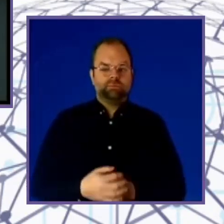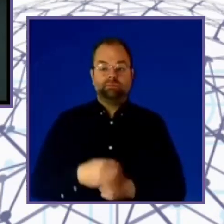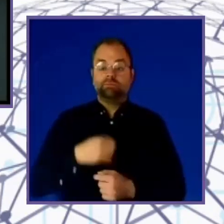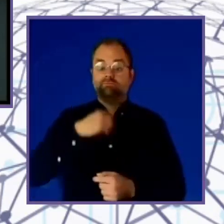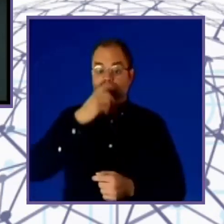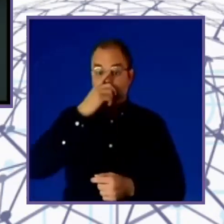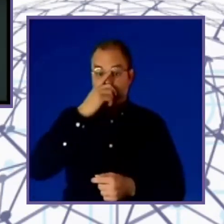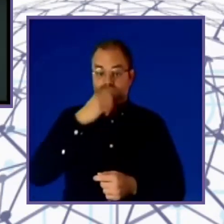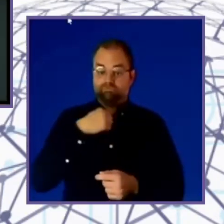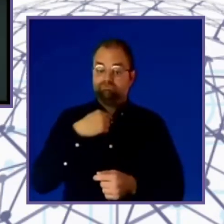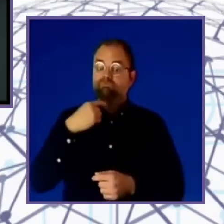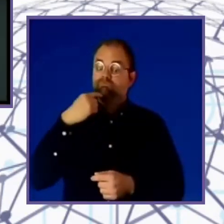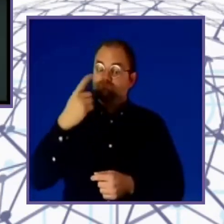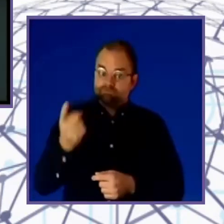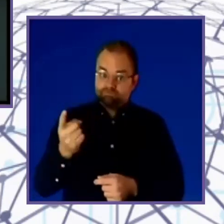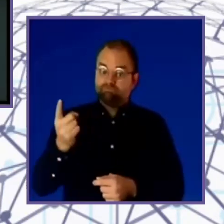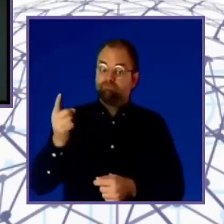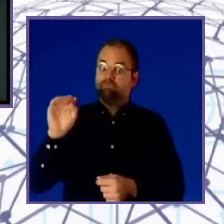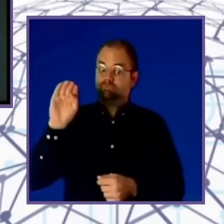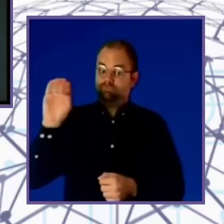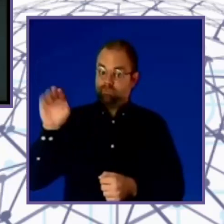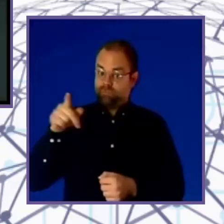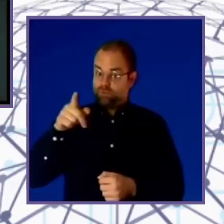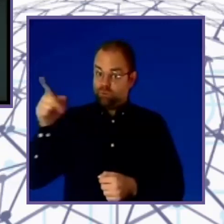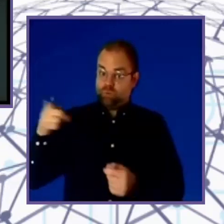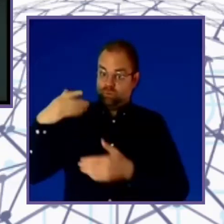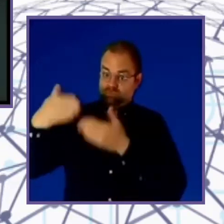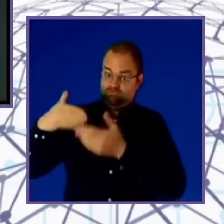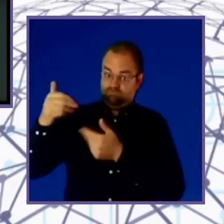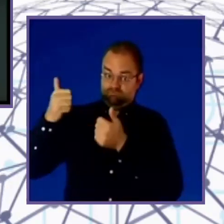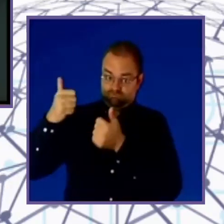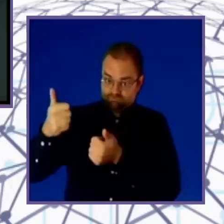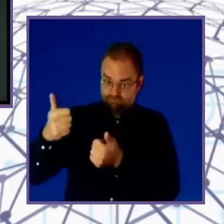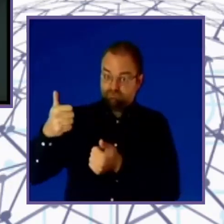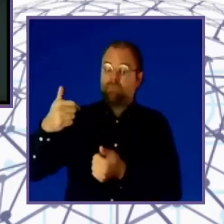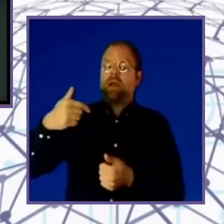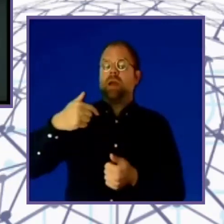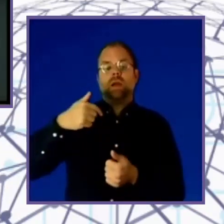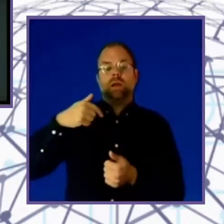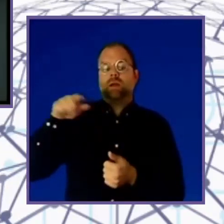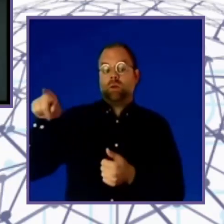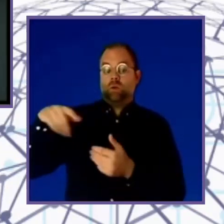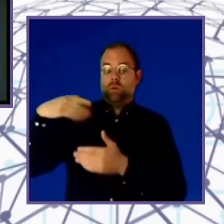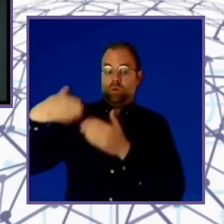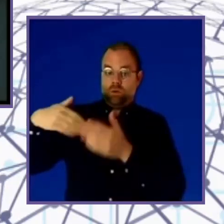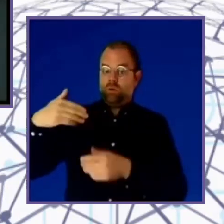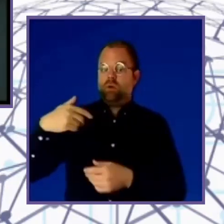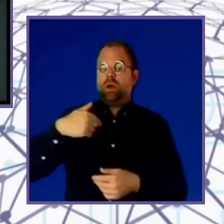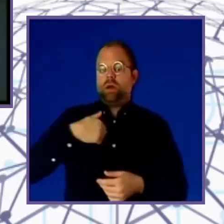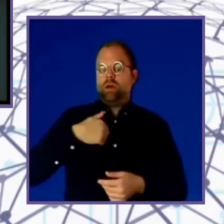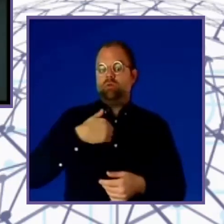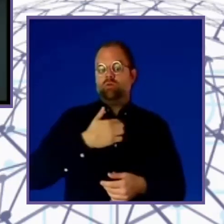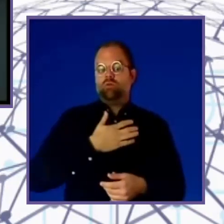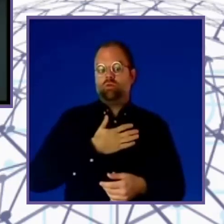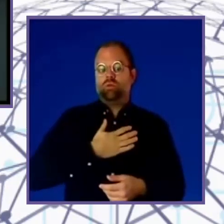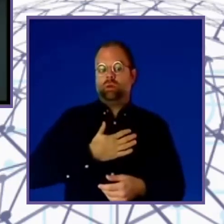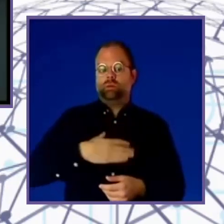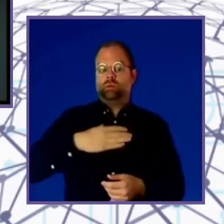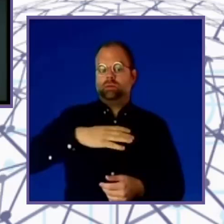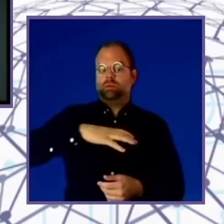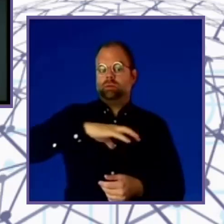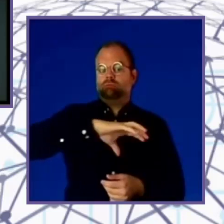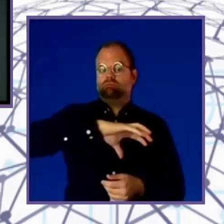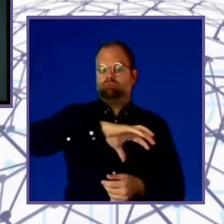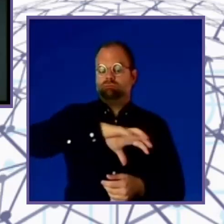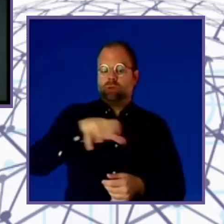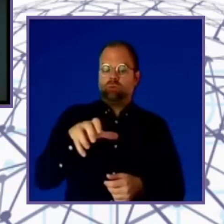NHS hospitals in England, Scotland and Wales had both abolished charges previously. At that point,